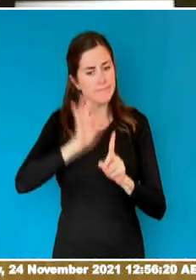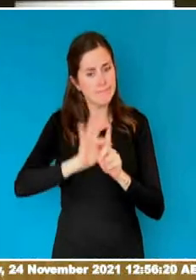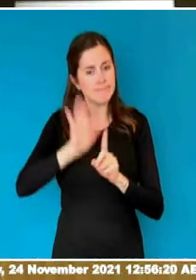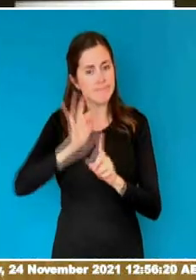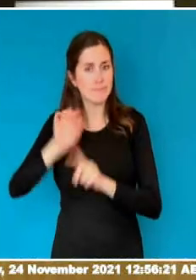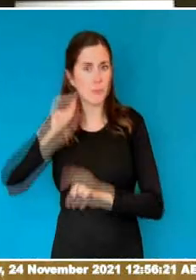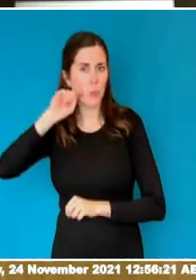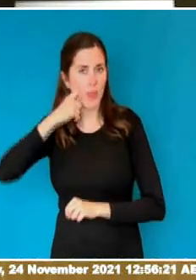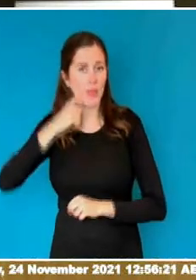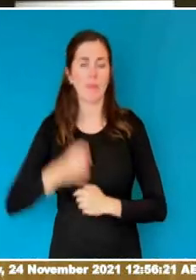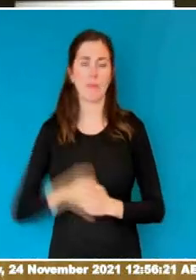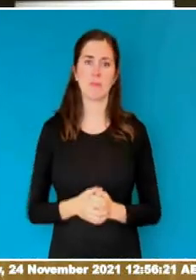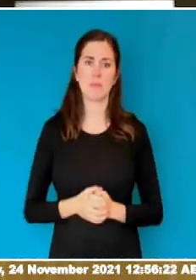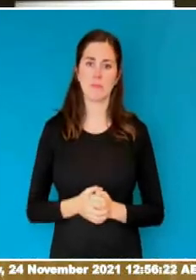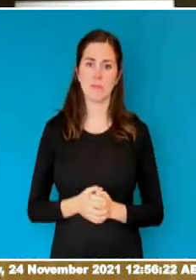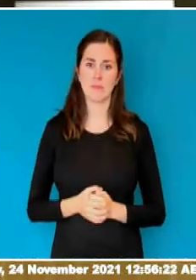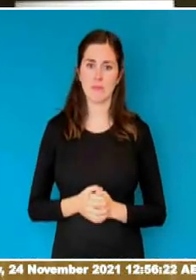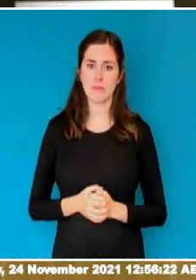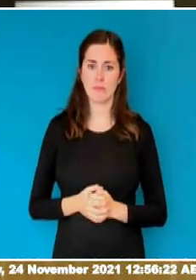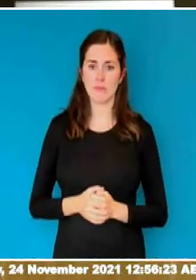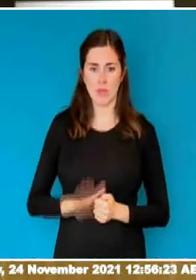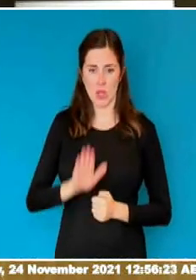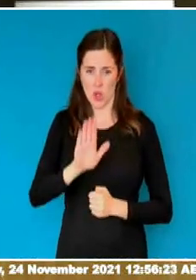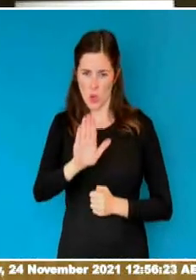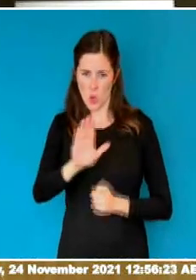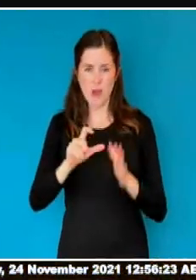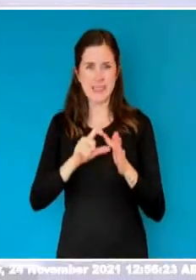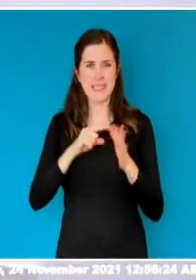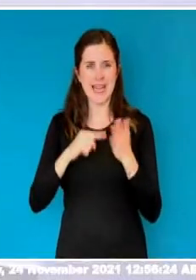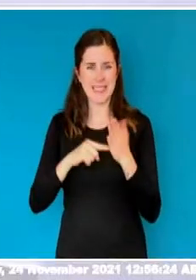Using the data that you provide on page 2 of the submission from the